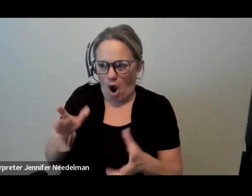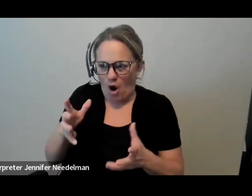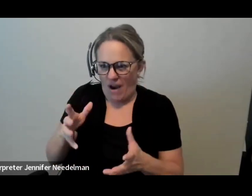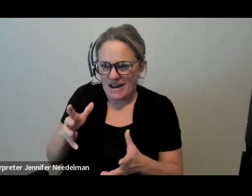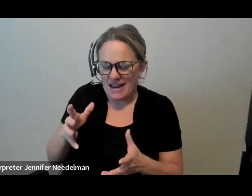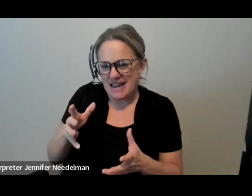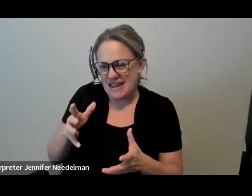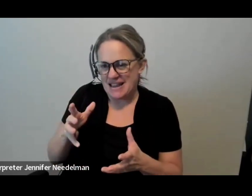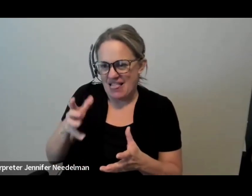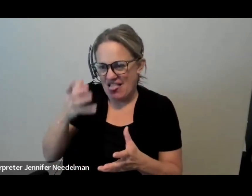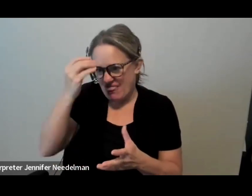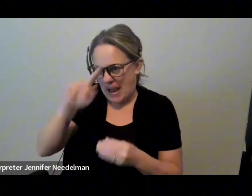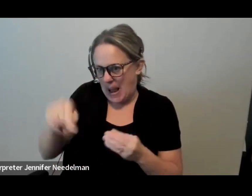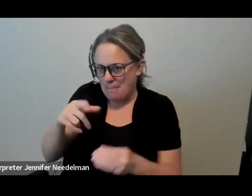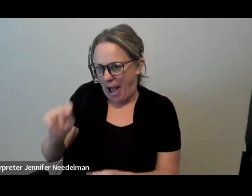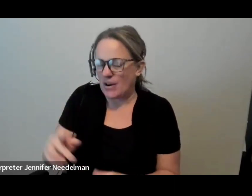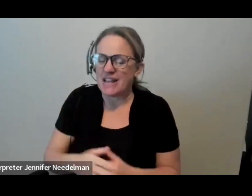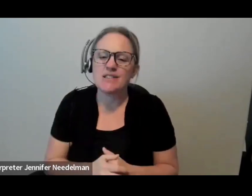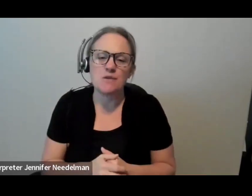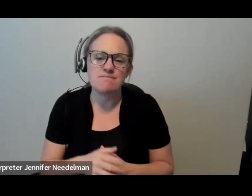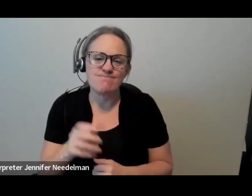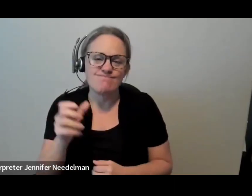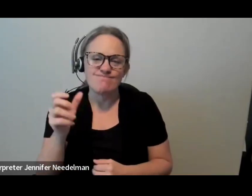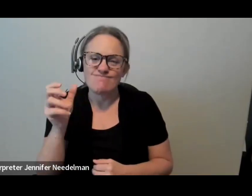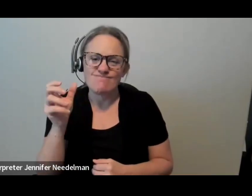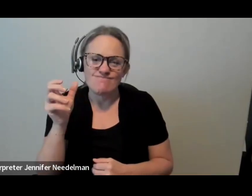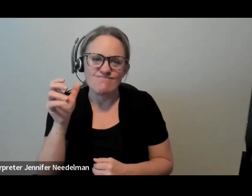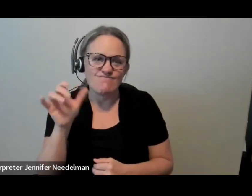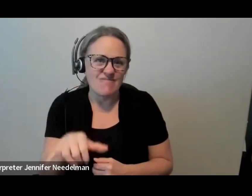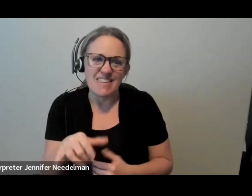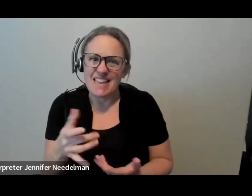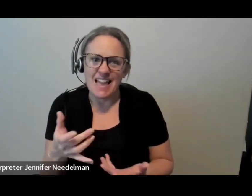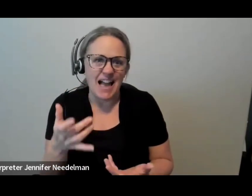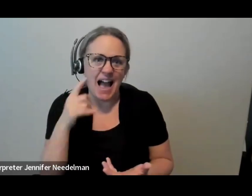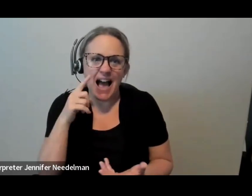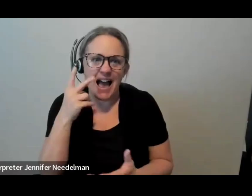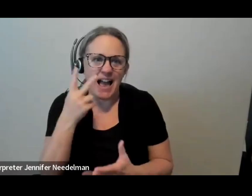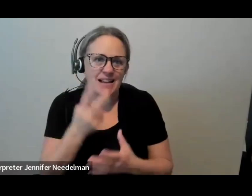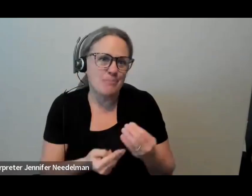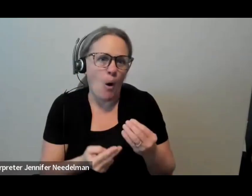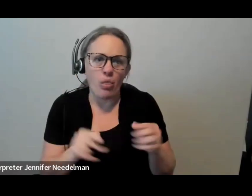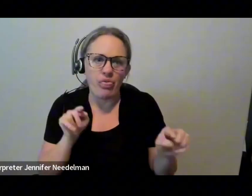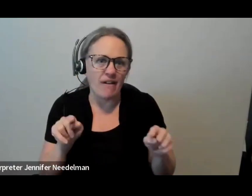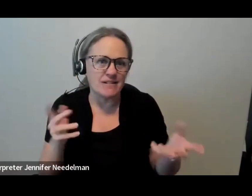So like in that realm, yes, steadfastly all for this. I just feel